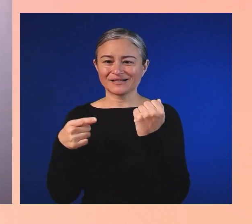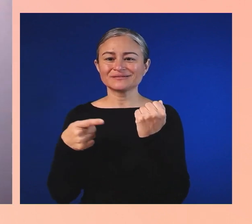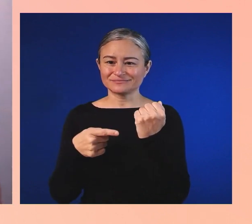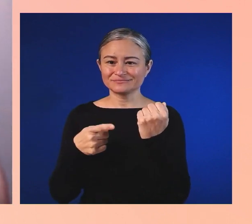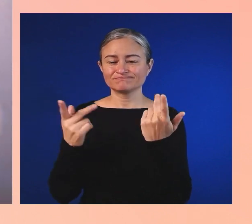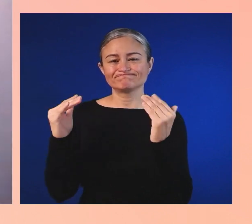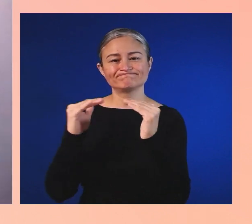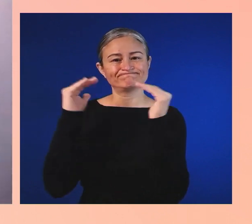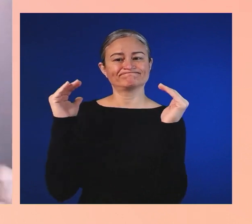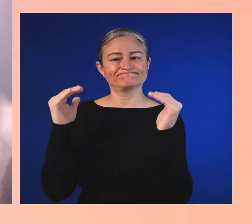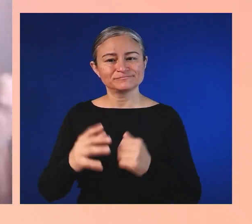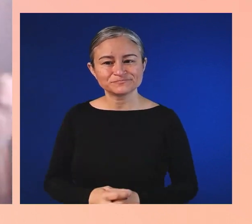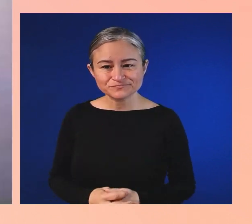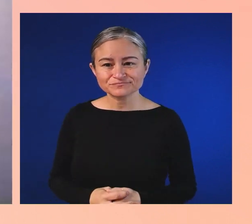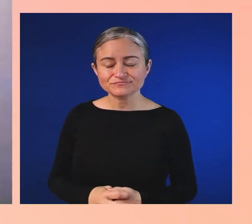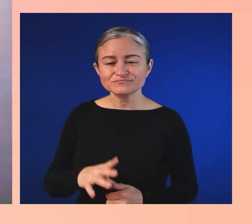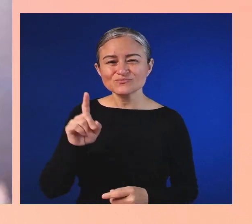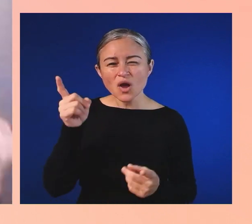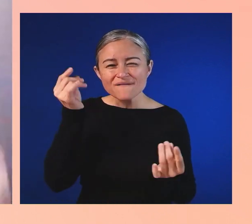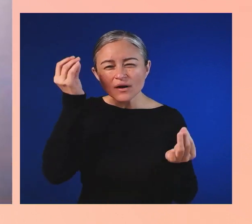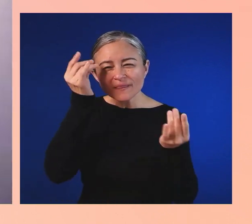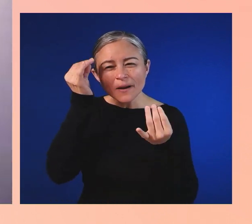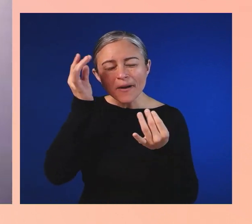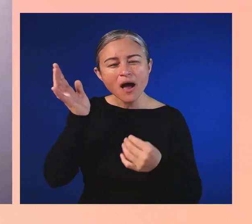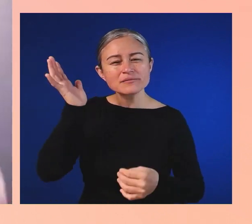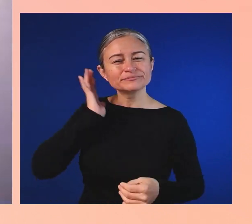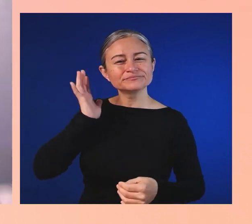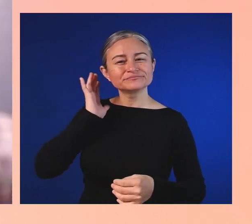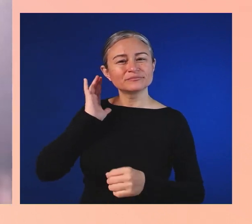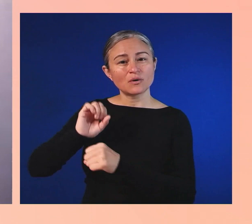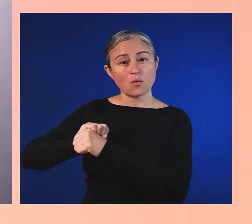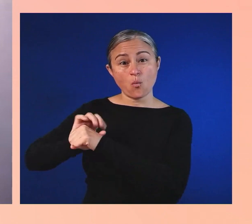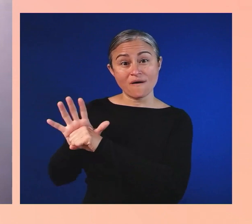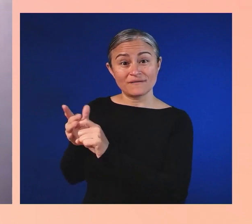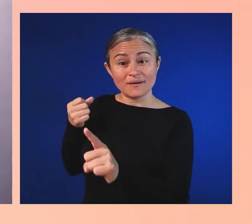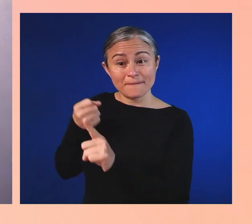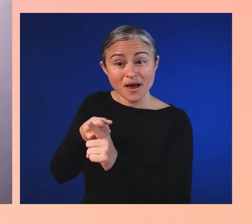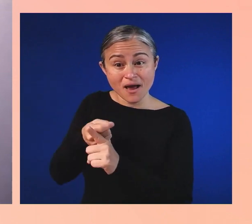How many kids didn't have access to equitable tech?